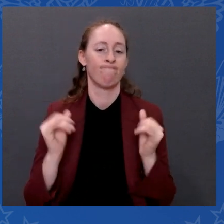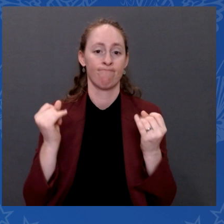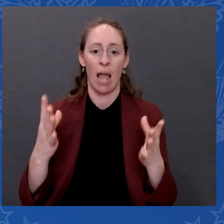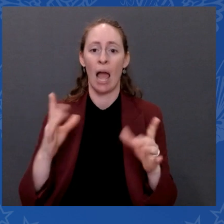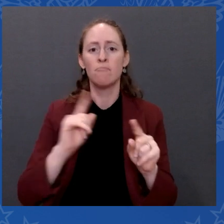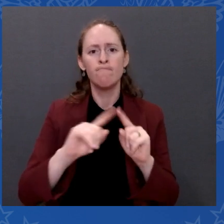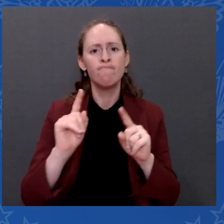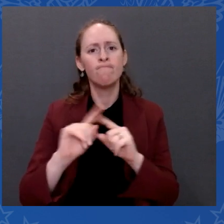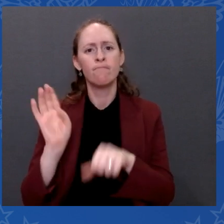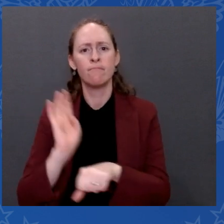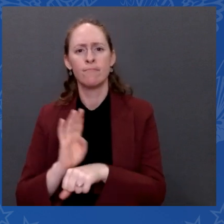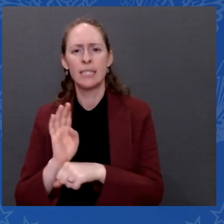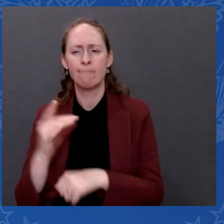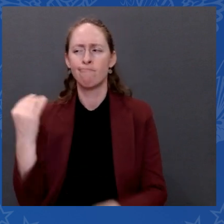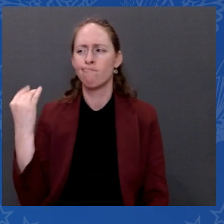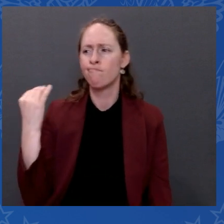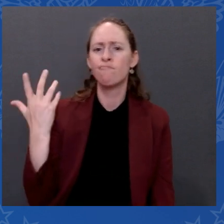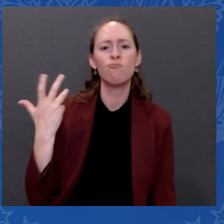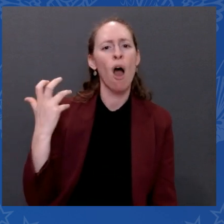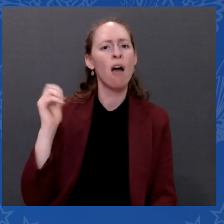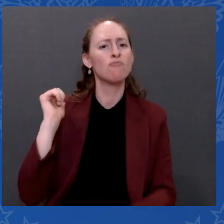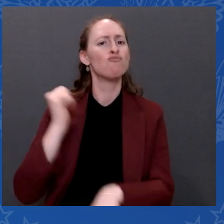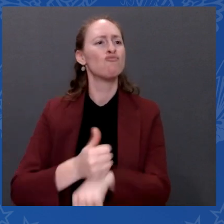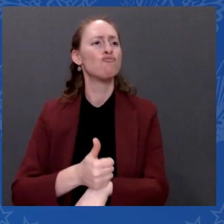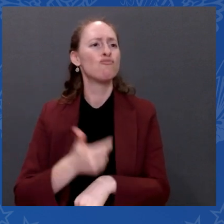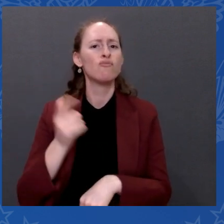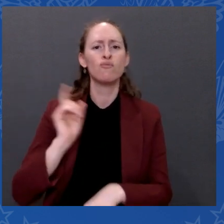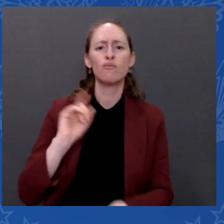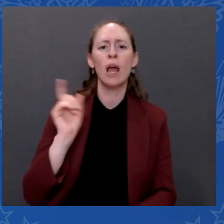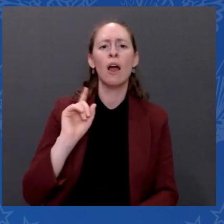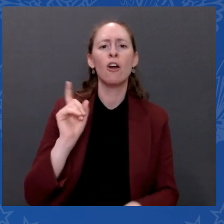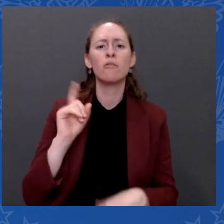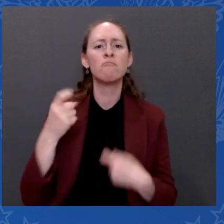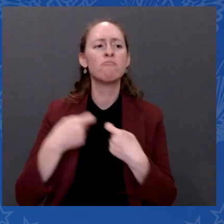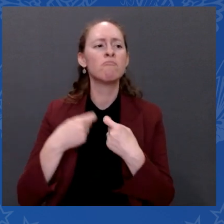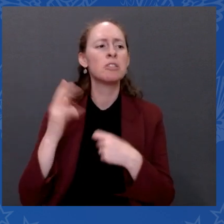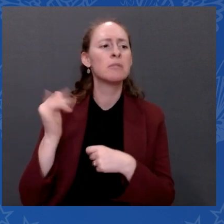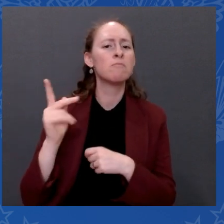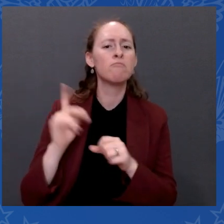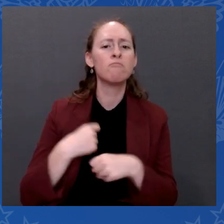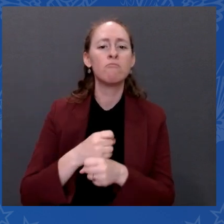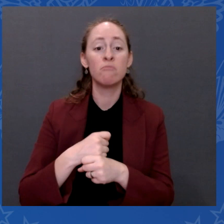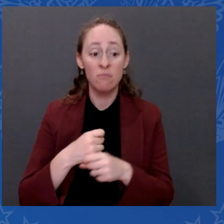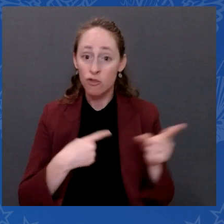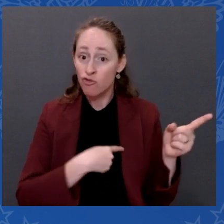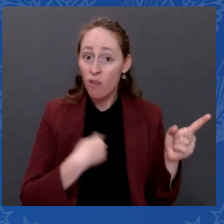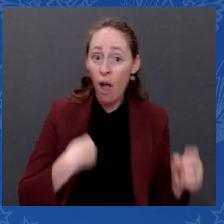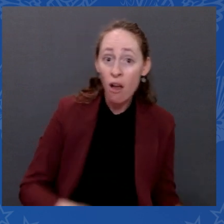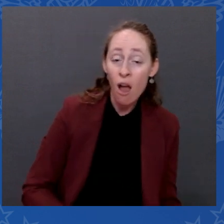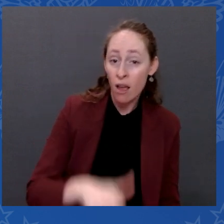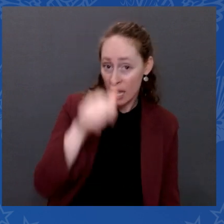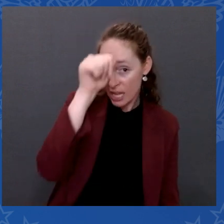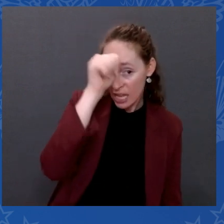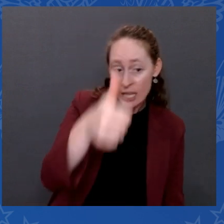Are they going to invest in China, India, Japan, South Korea, the European Union? They're all making historic investments